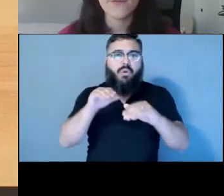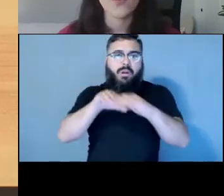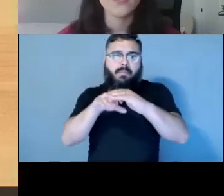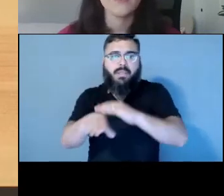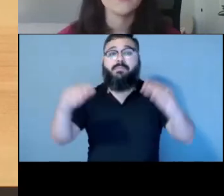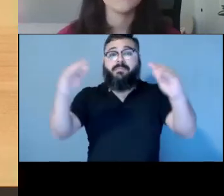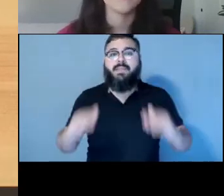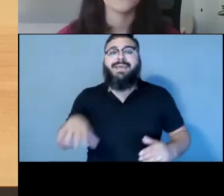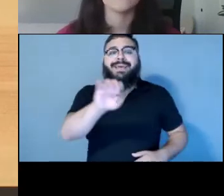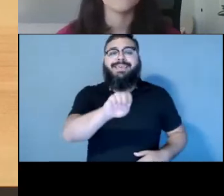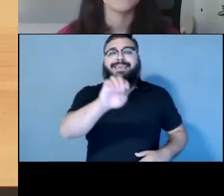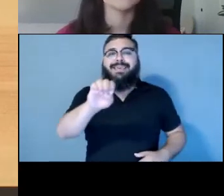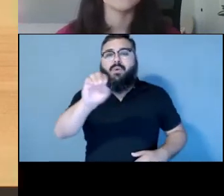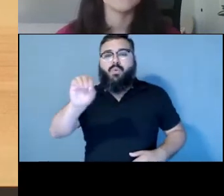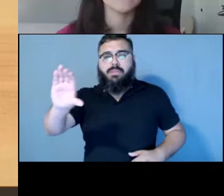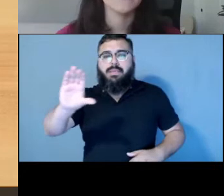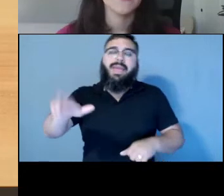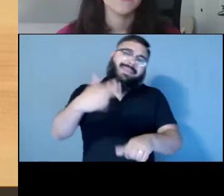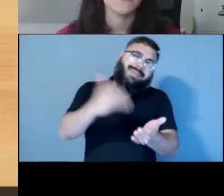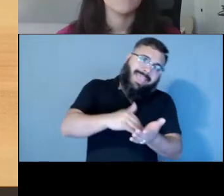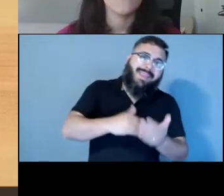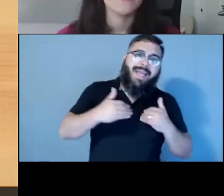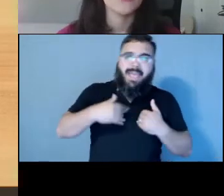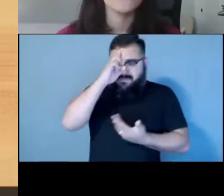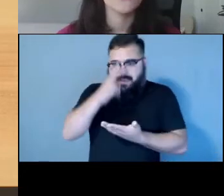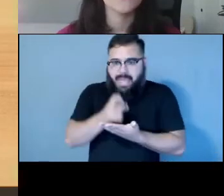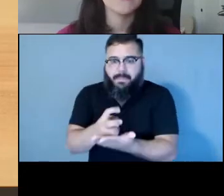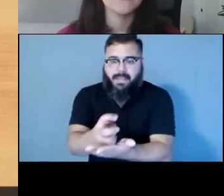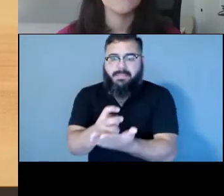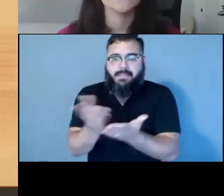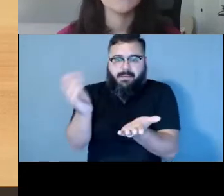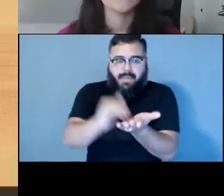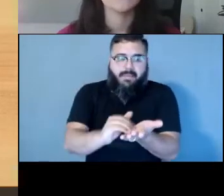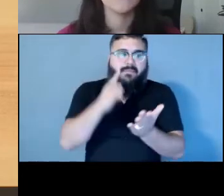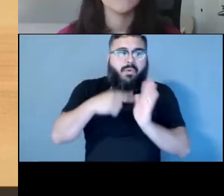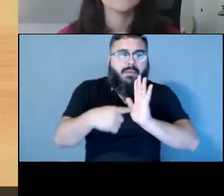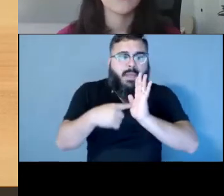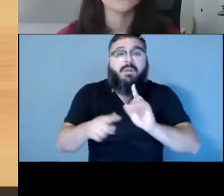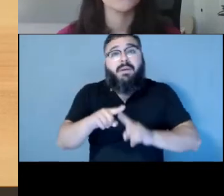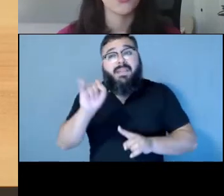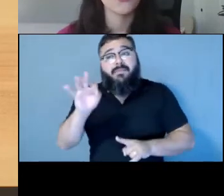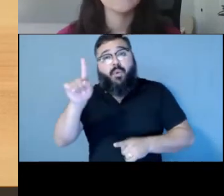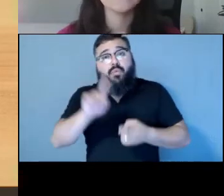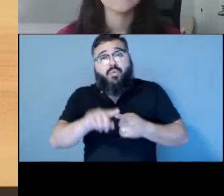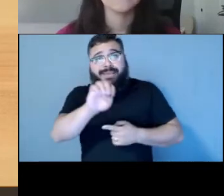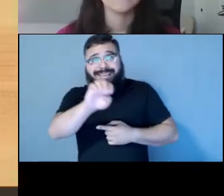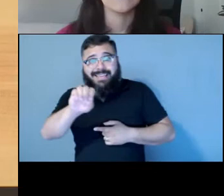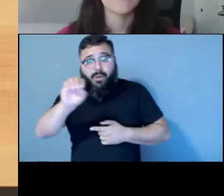and of course in this example, I have epilepsy again, but if you go to the eeoc.gov/laws,